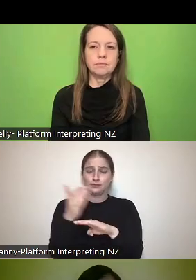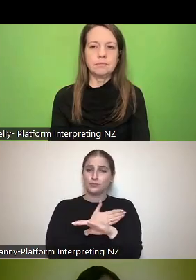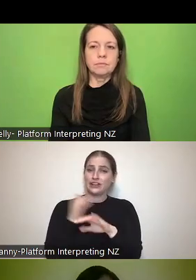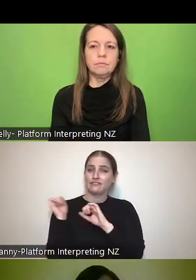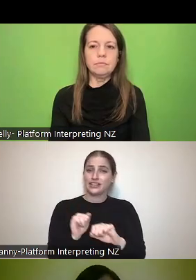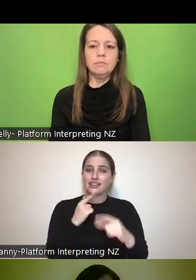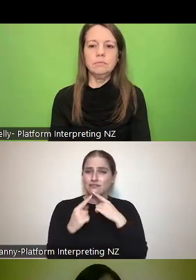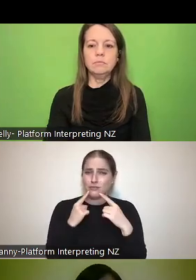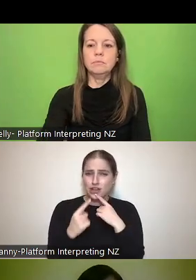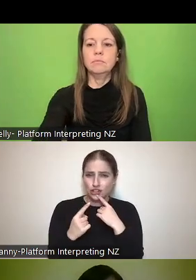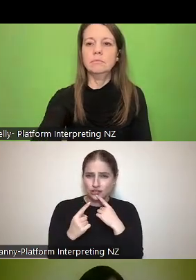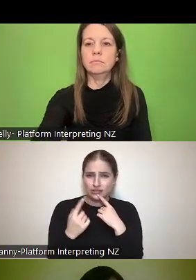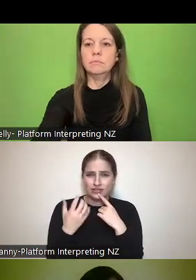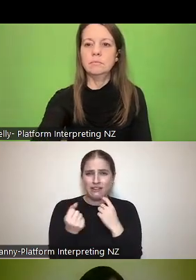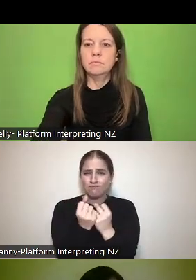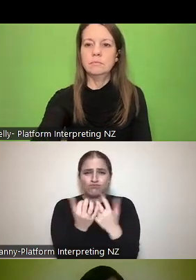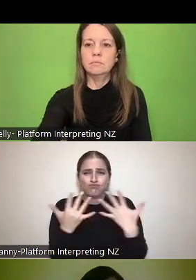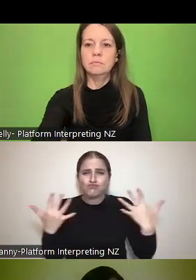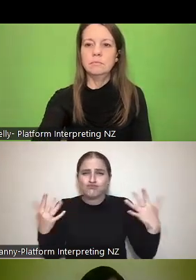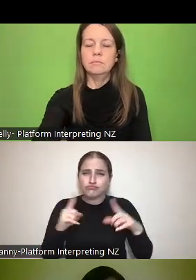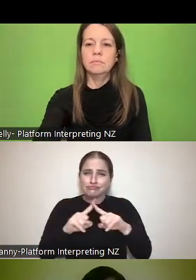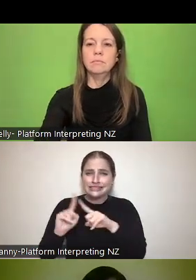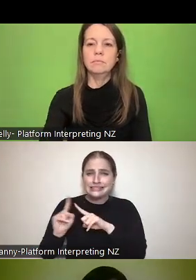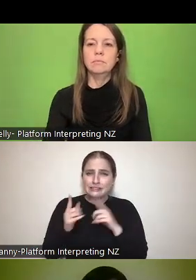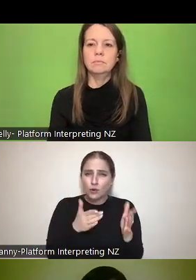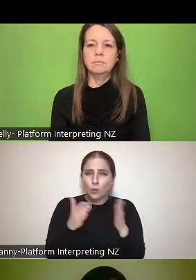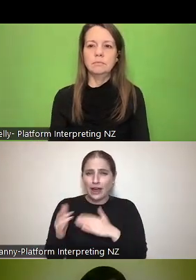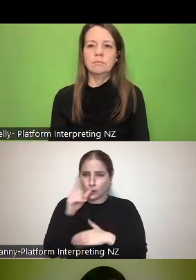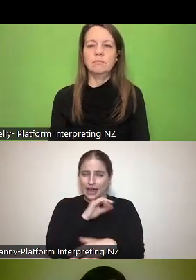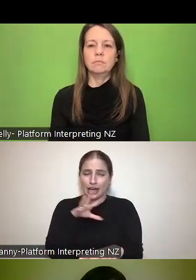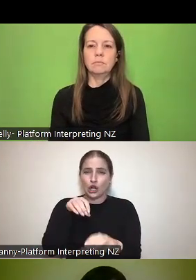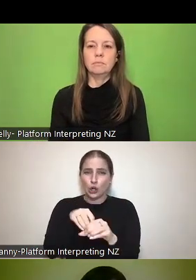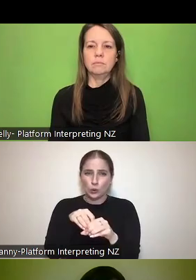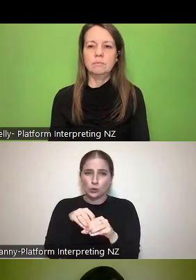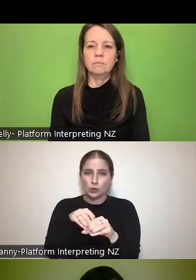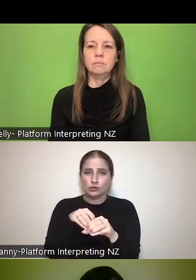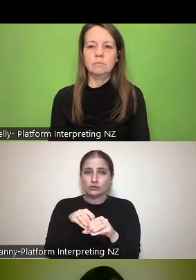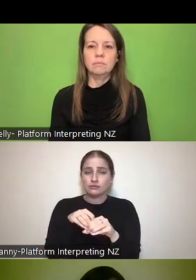different ways that you can do this. You can include HTML text on a website,